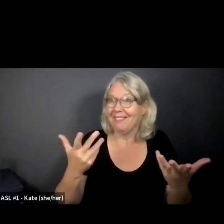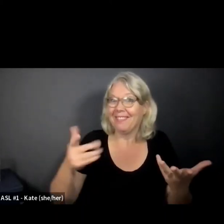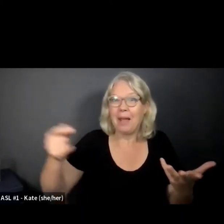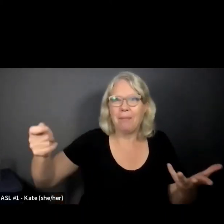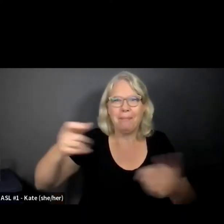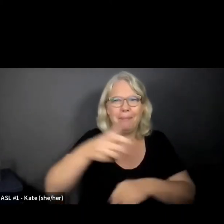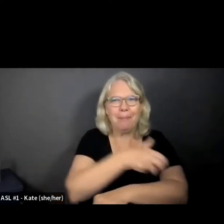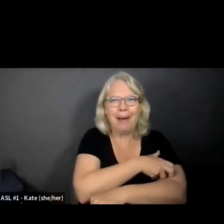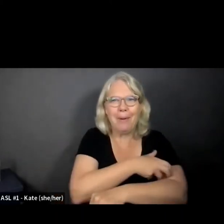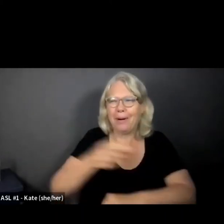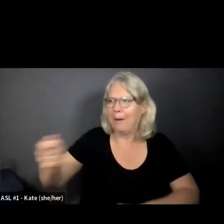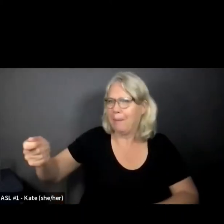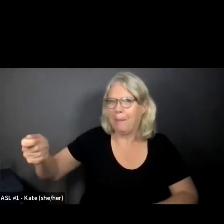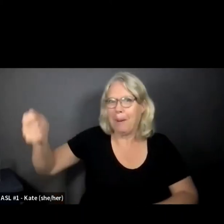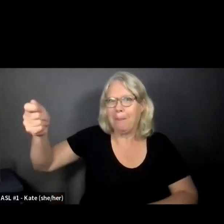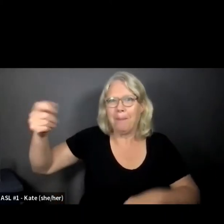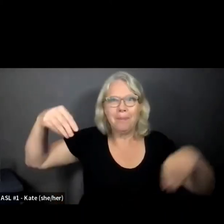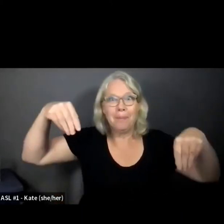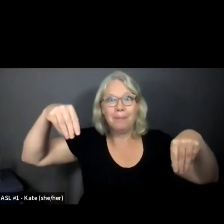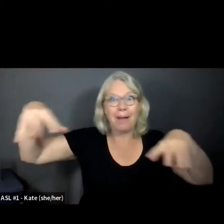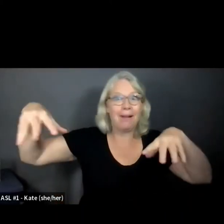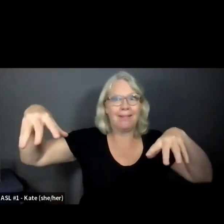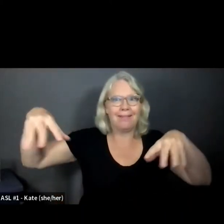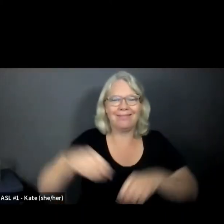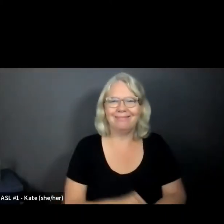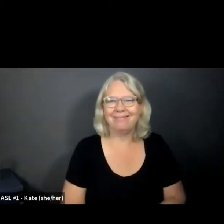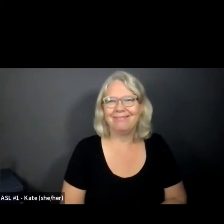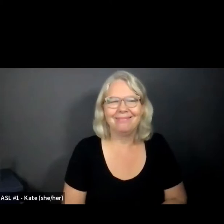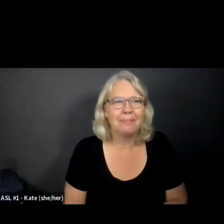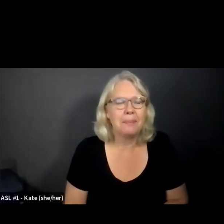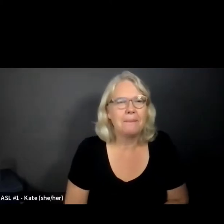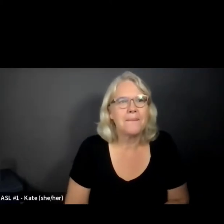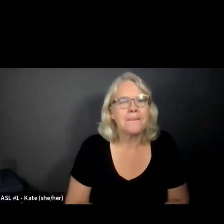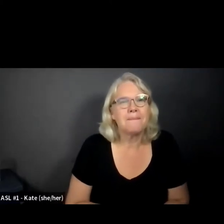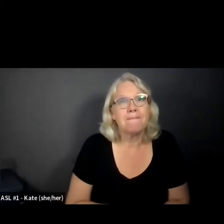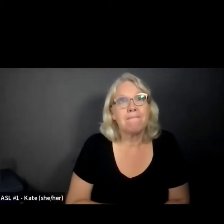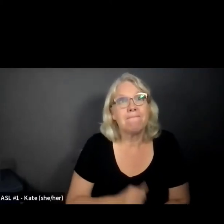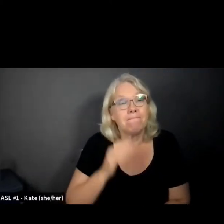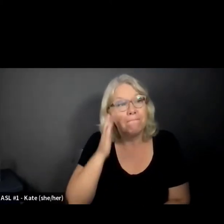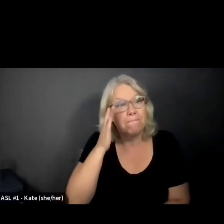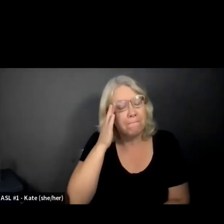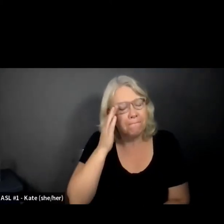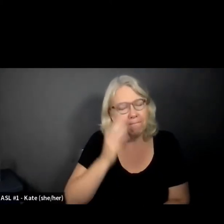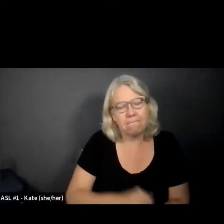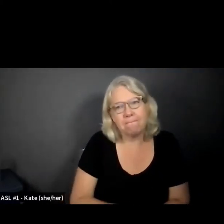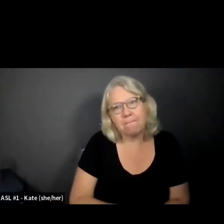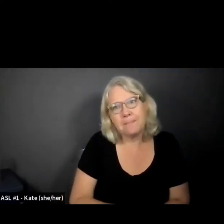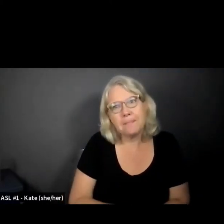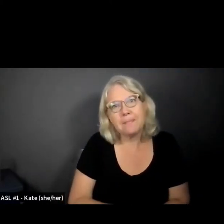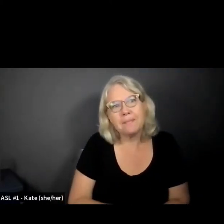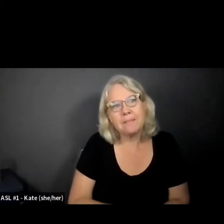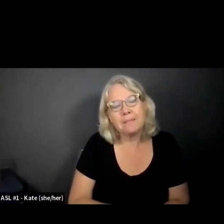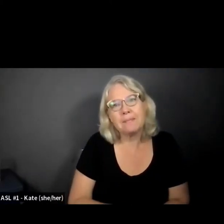I DON'T PROFESS TO HAVE THAT POWER.